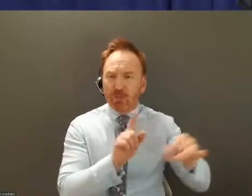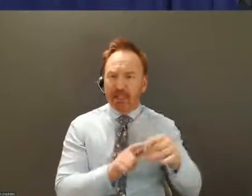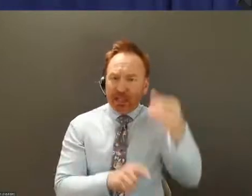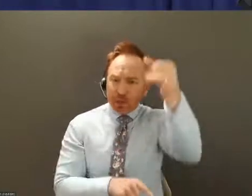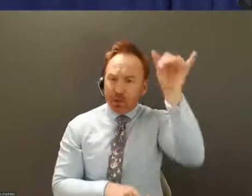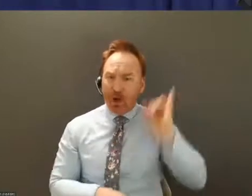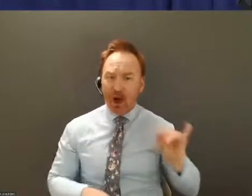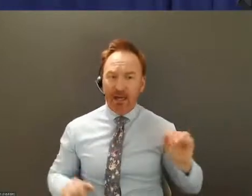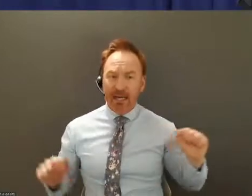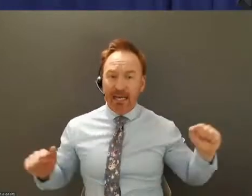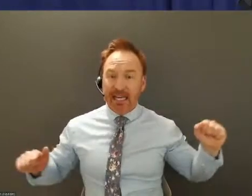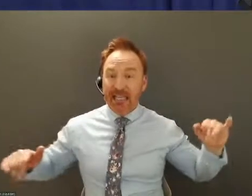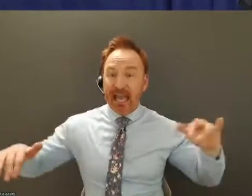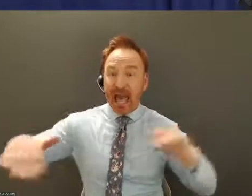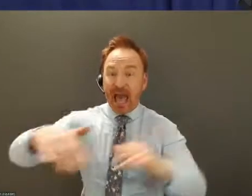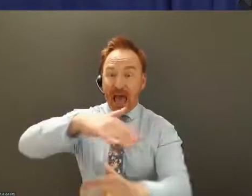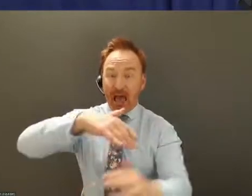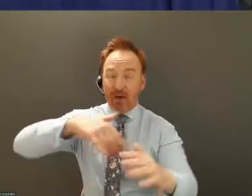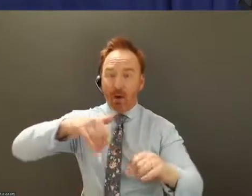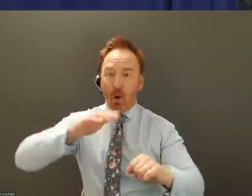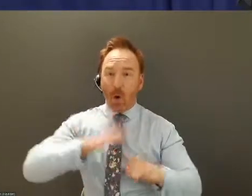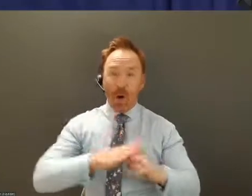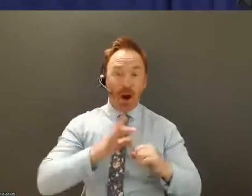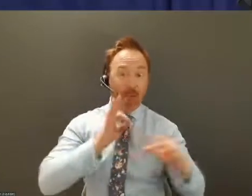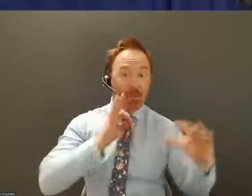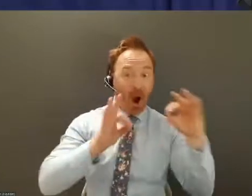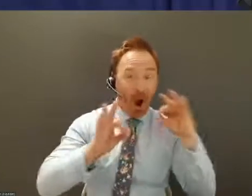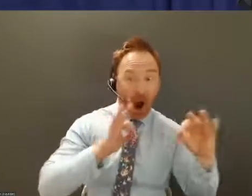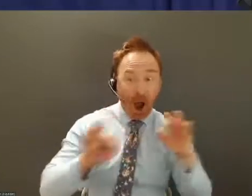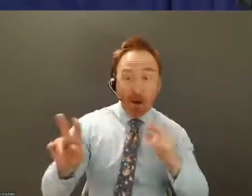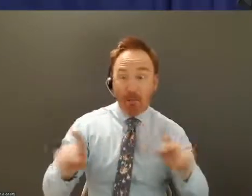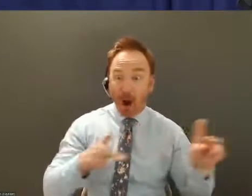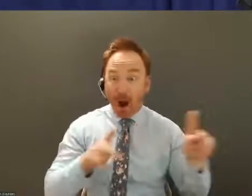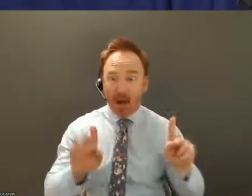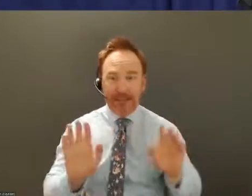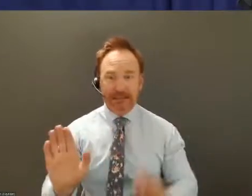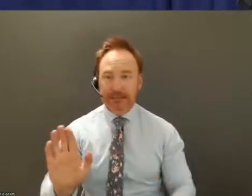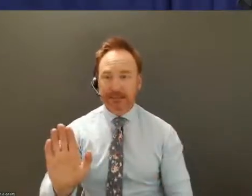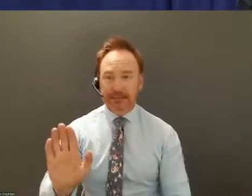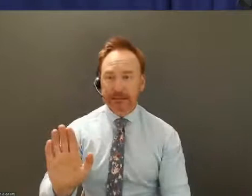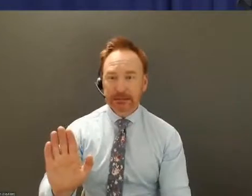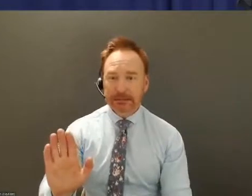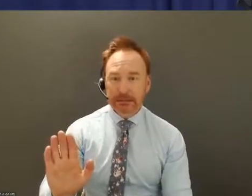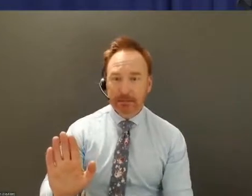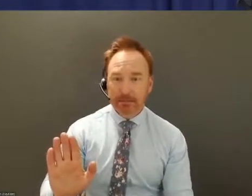hard to contain this outbreak. I want to send my best missions